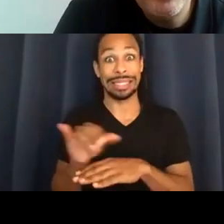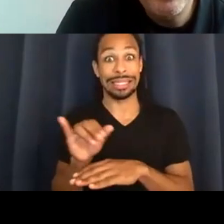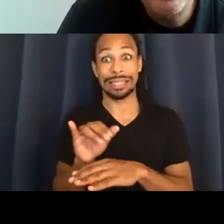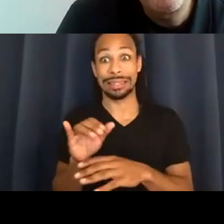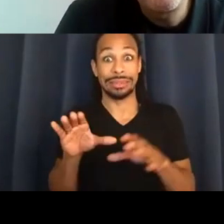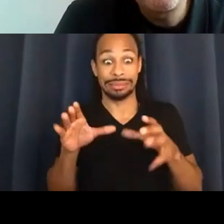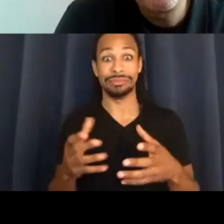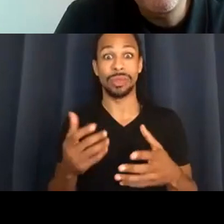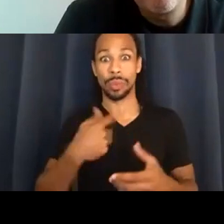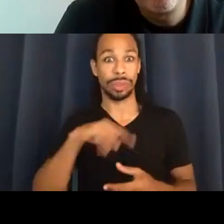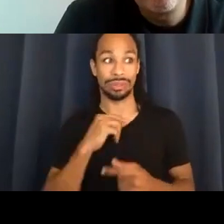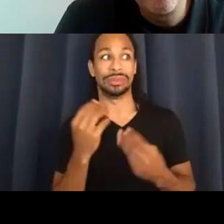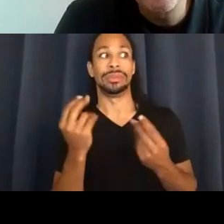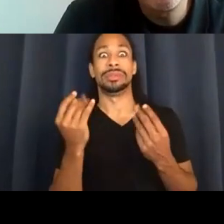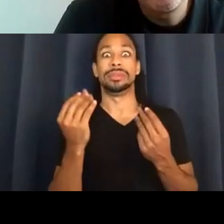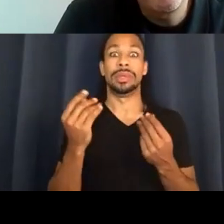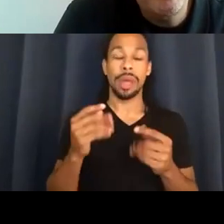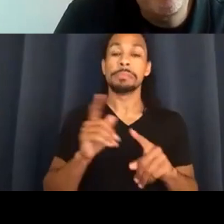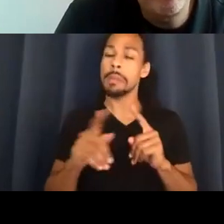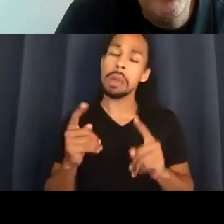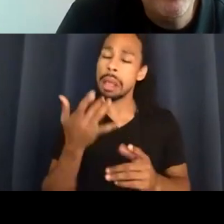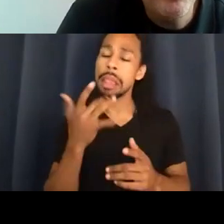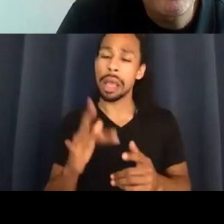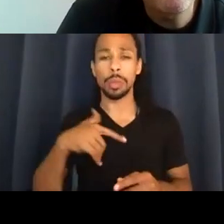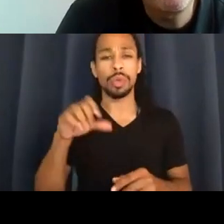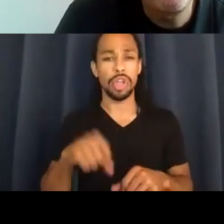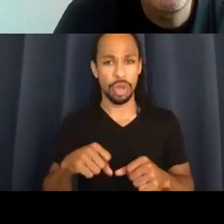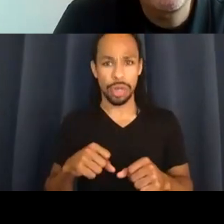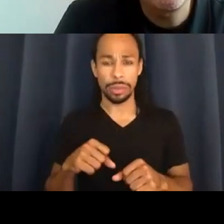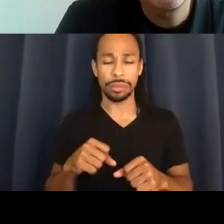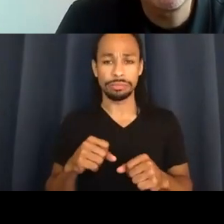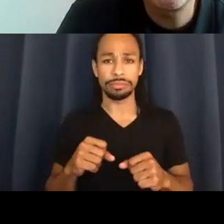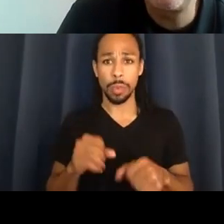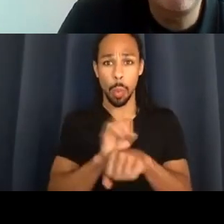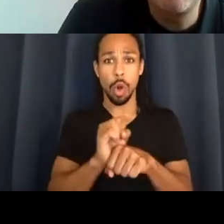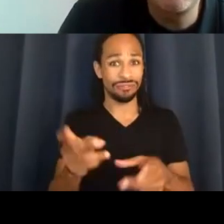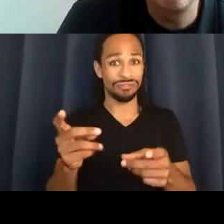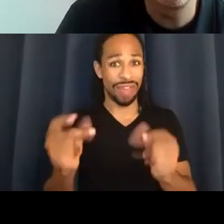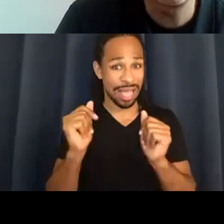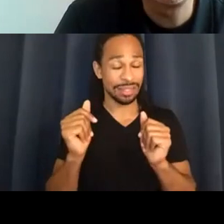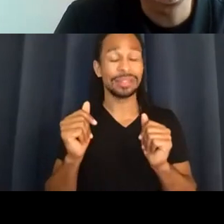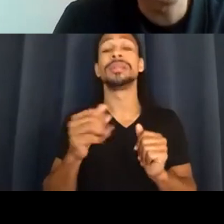18:13:27 and I work with good people until the institution and until university in general